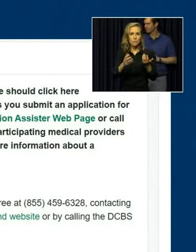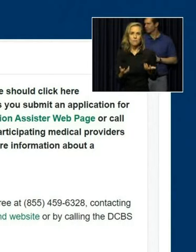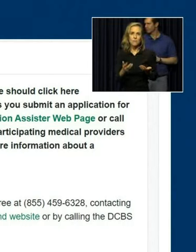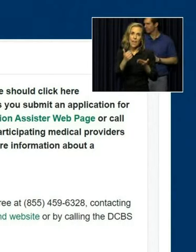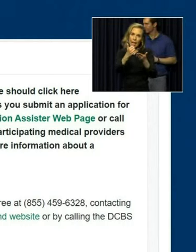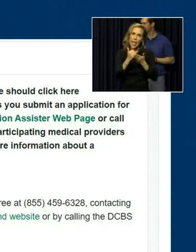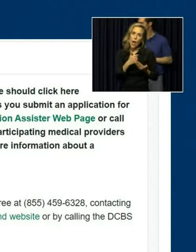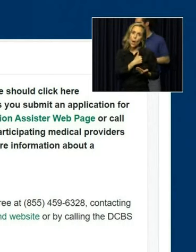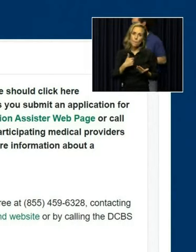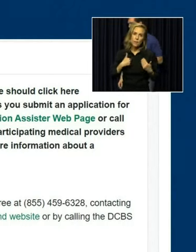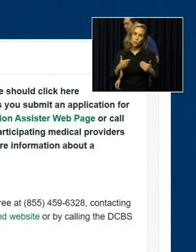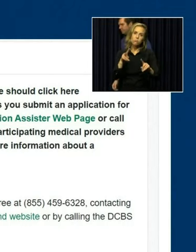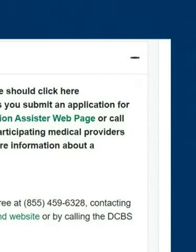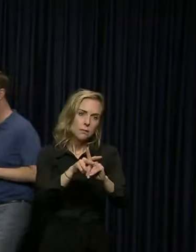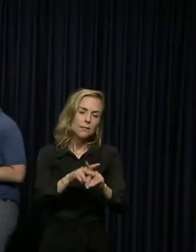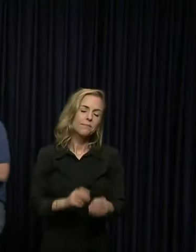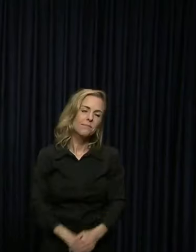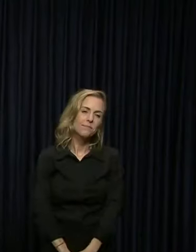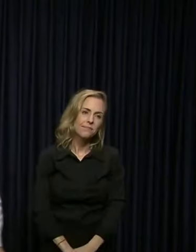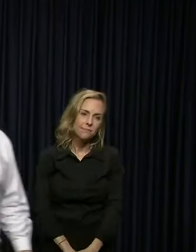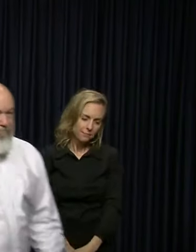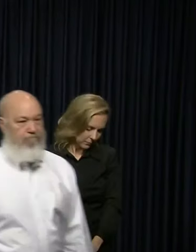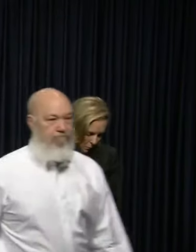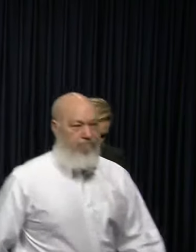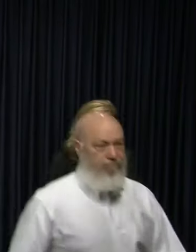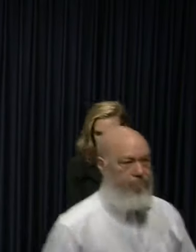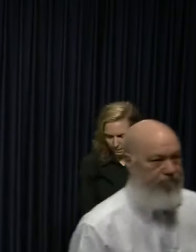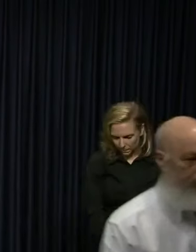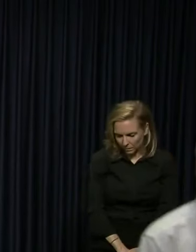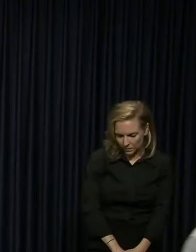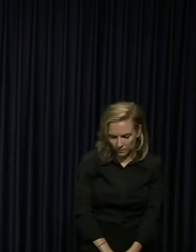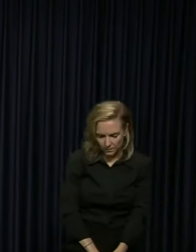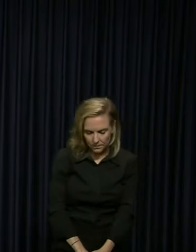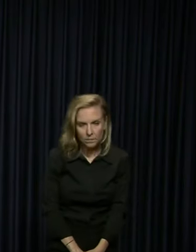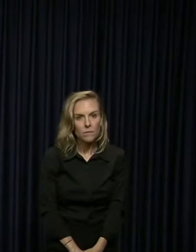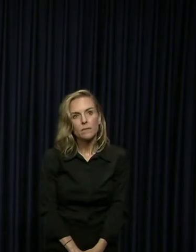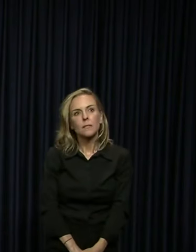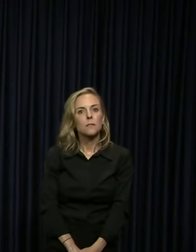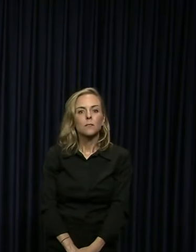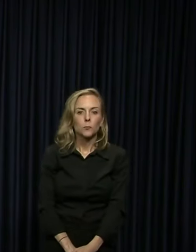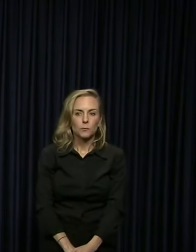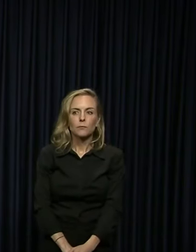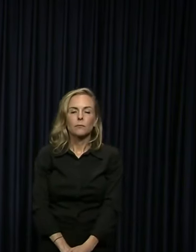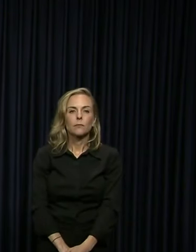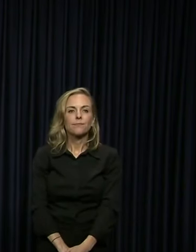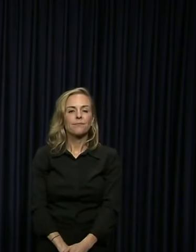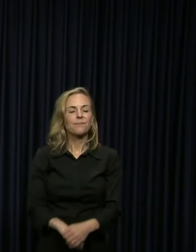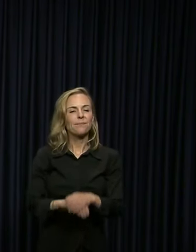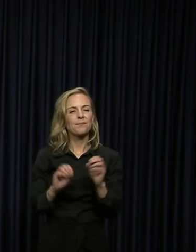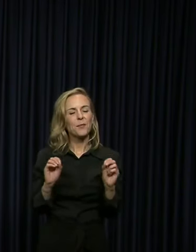OF TODAY IN KENTUCKY, OUR